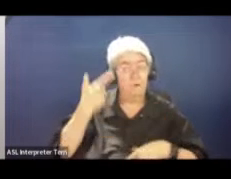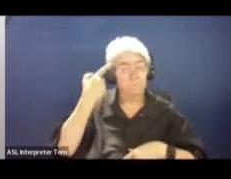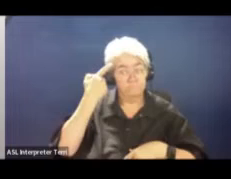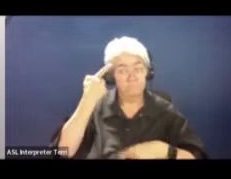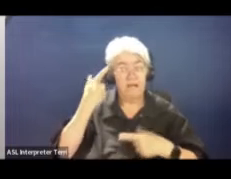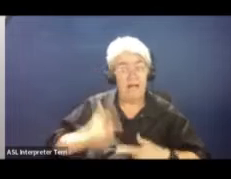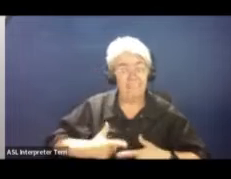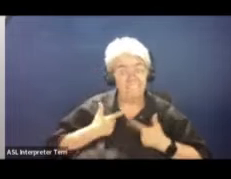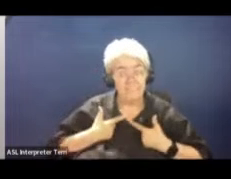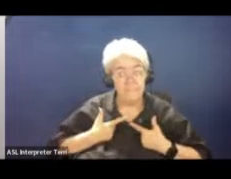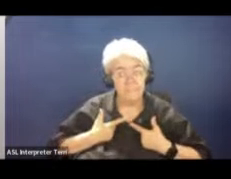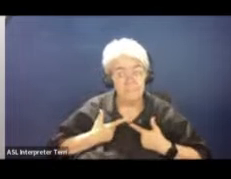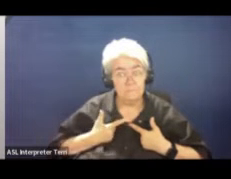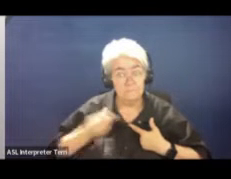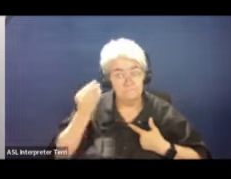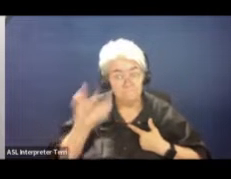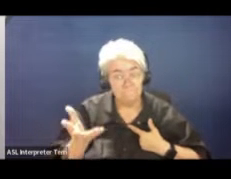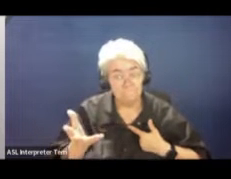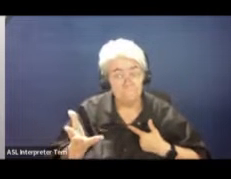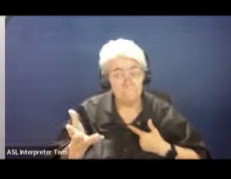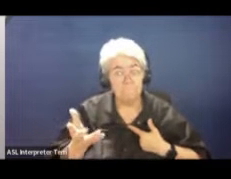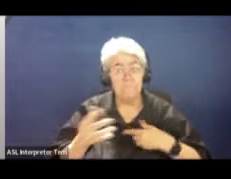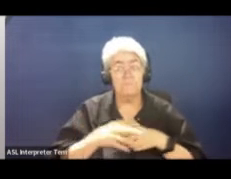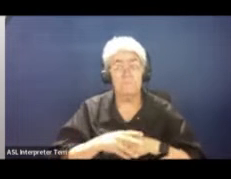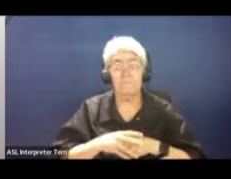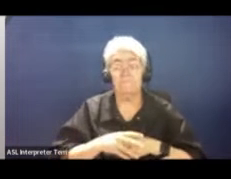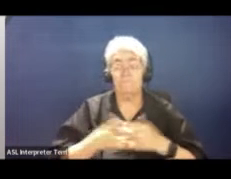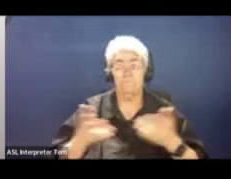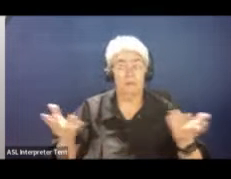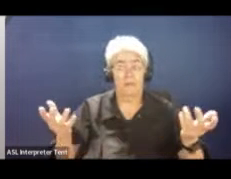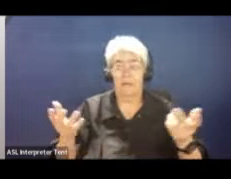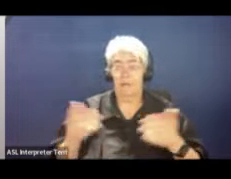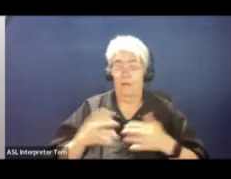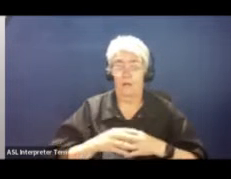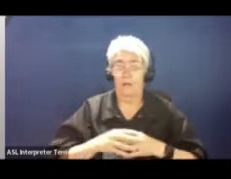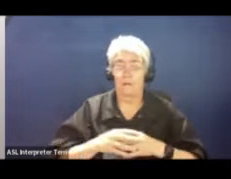the head that you know, do sir I've and then experienced life